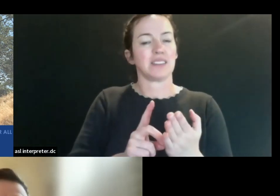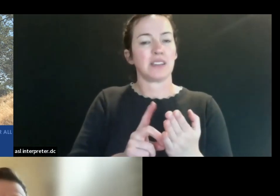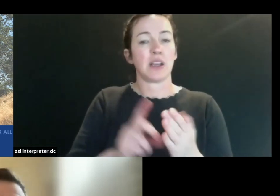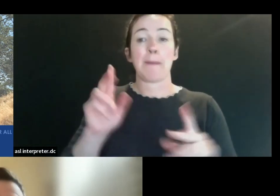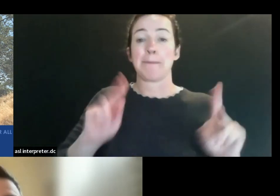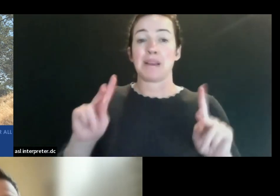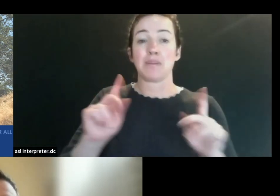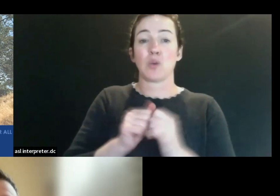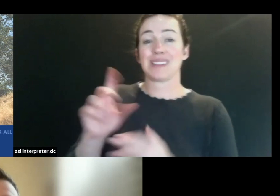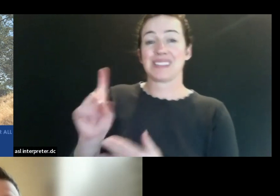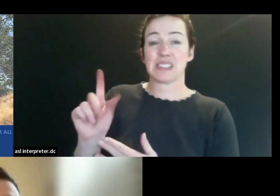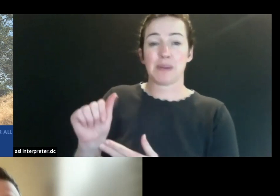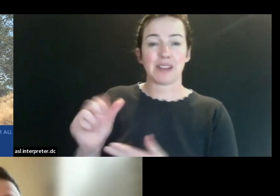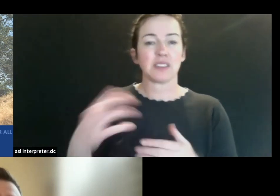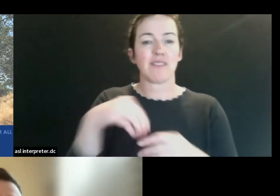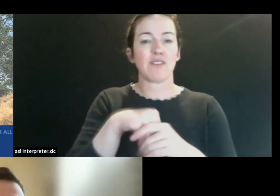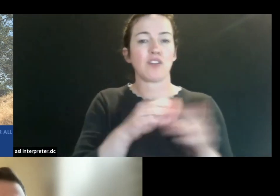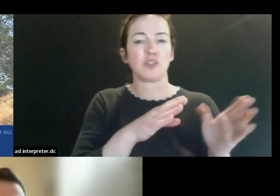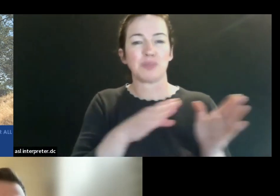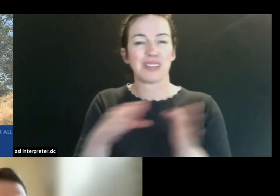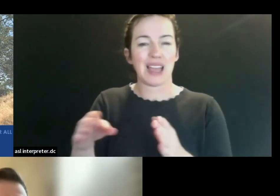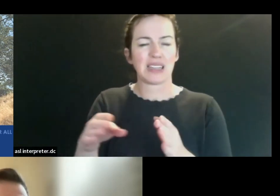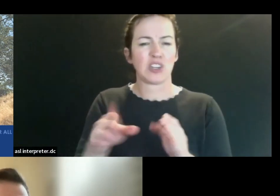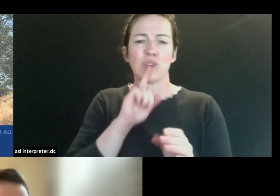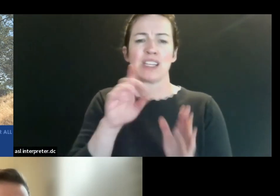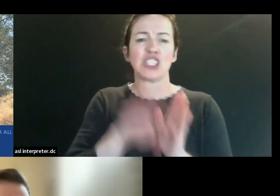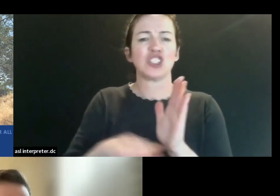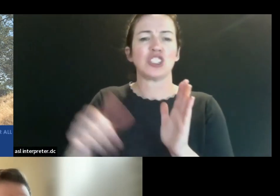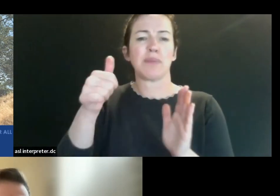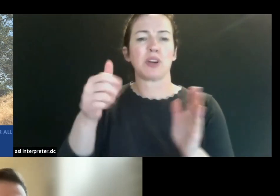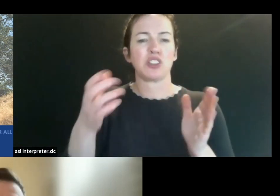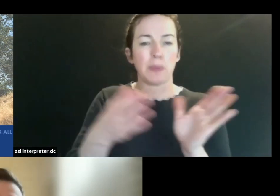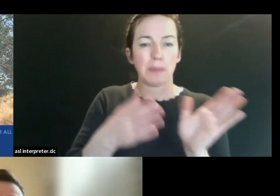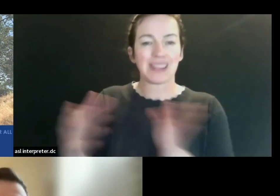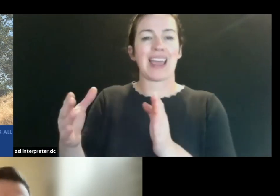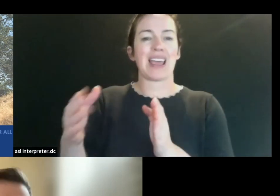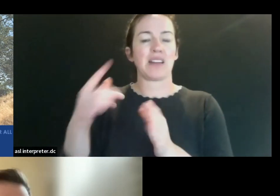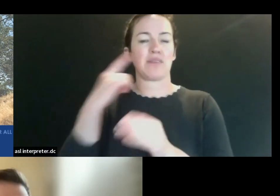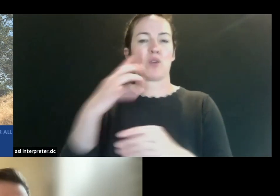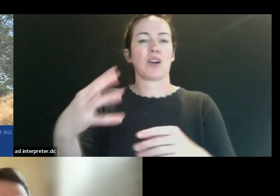involved in planning. It's so much cheaper to plan for inclusion, to plan with universal